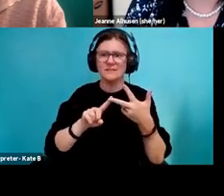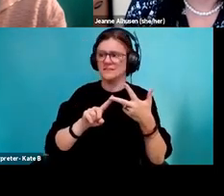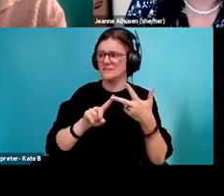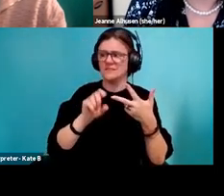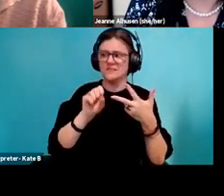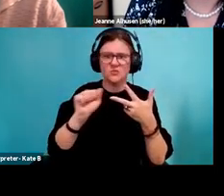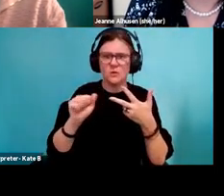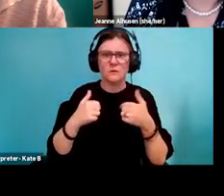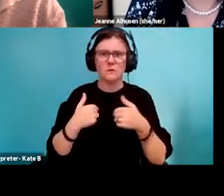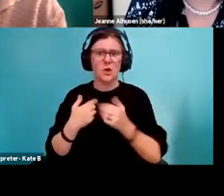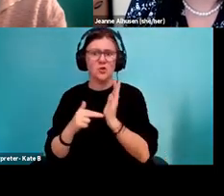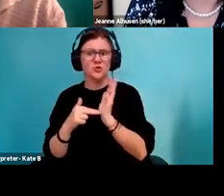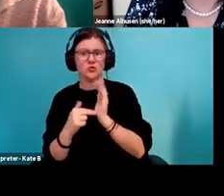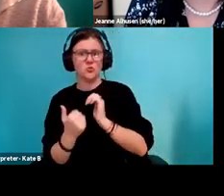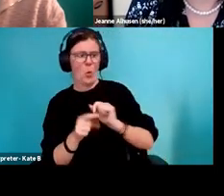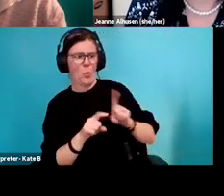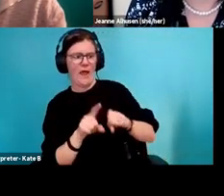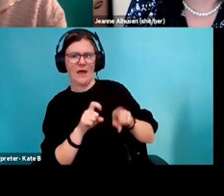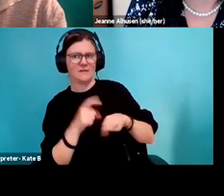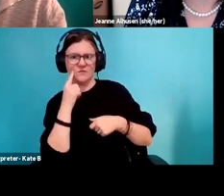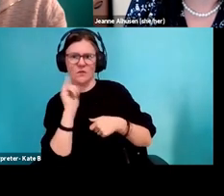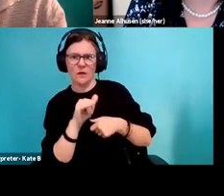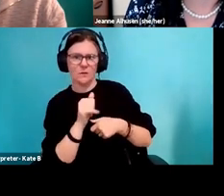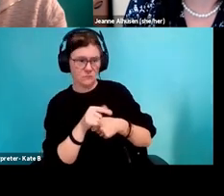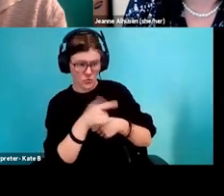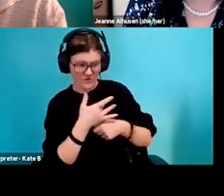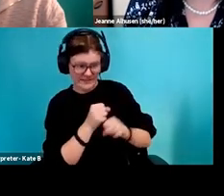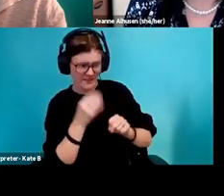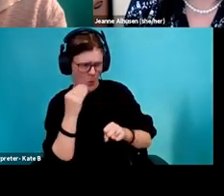providers, won’t screen for intimate partner violence, thinking that there is no possibility